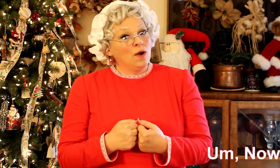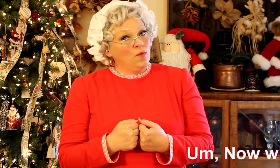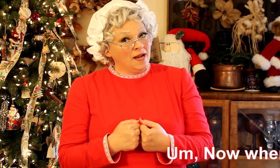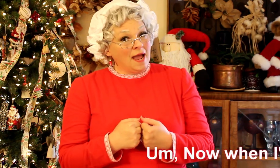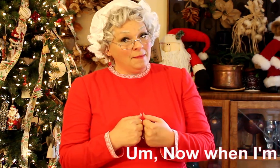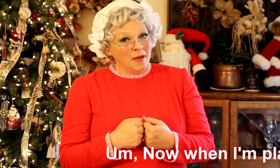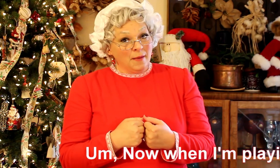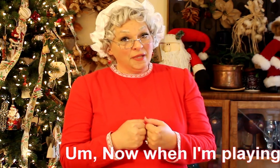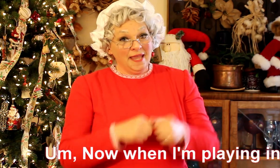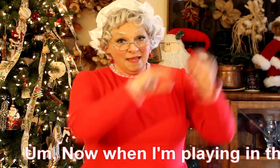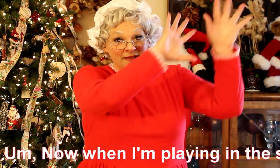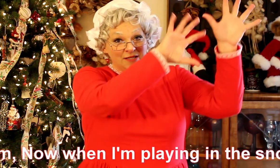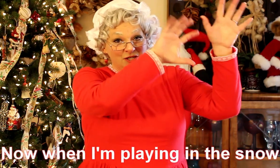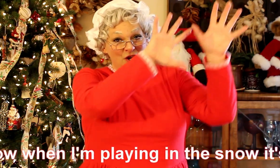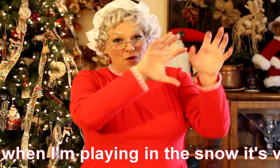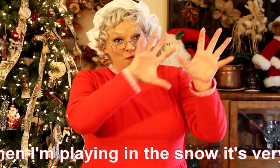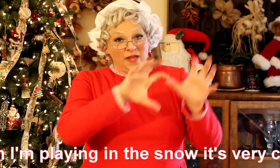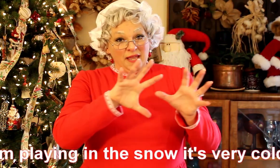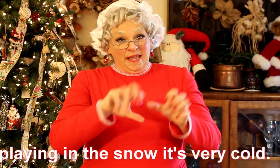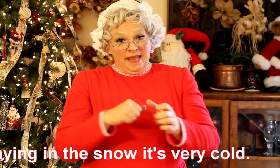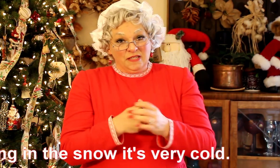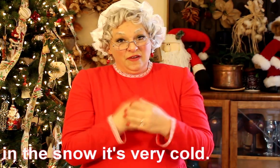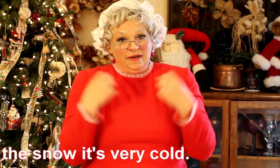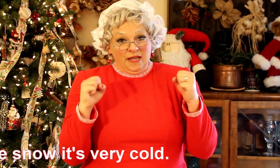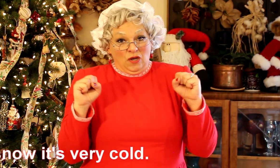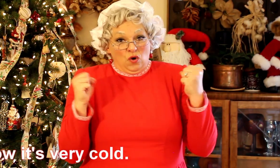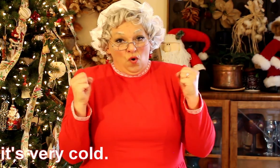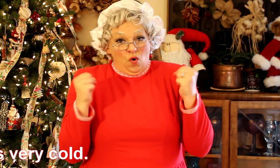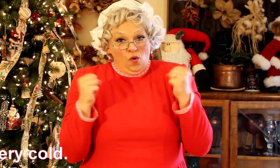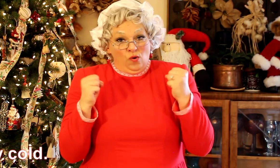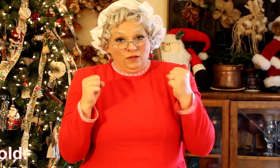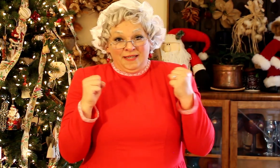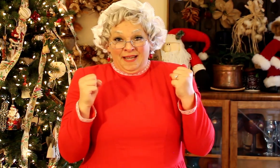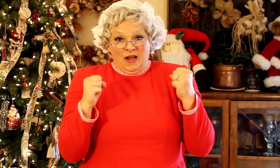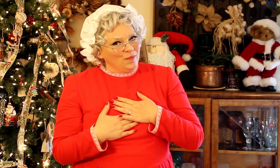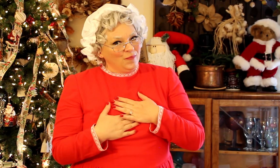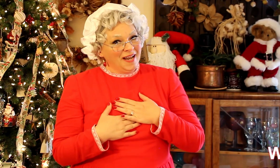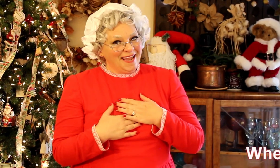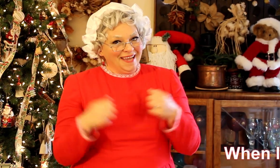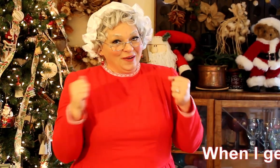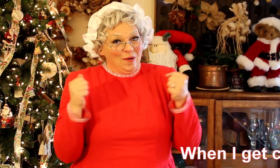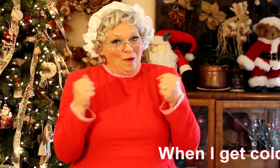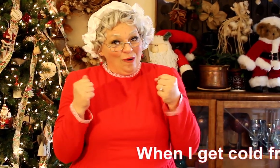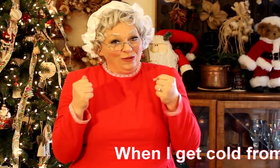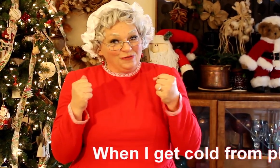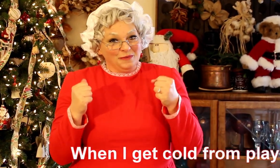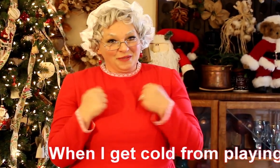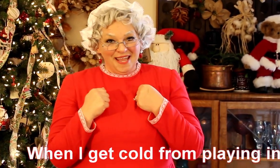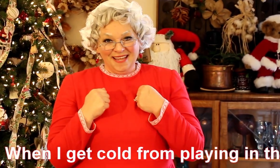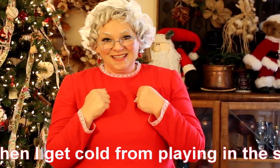now when I'm playing in the snow, it's very cold. When I get cold from playing in the